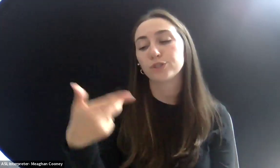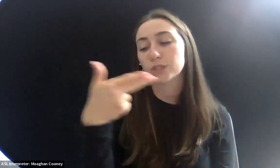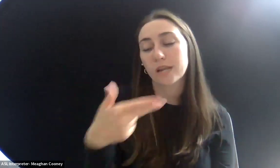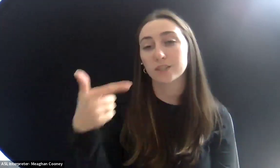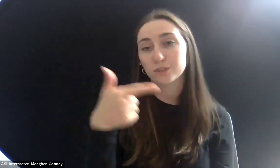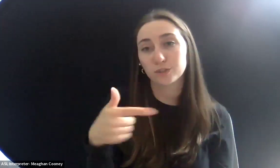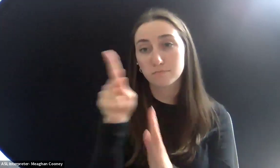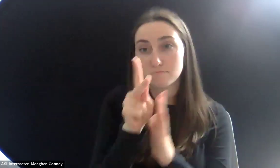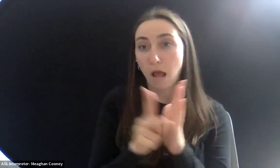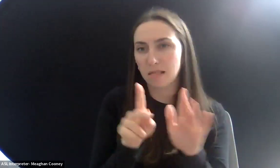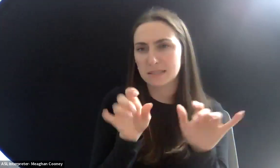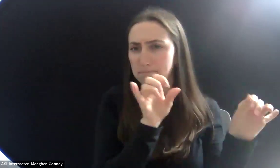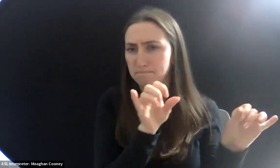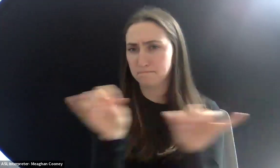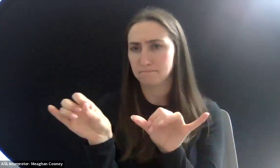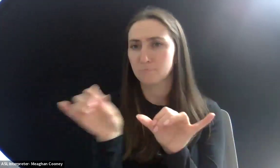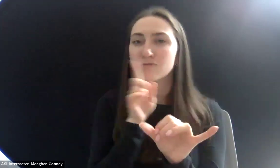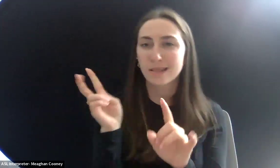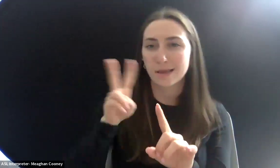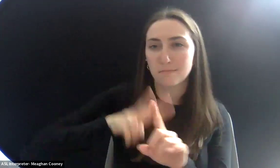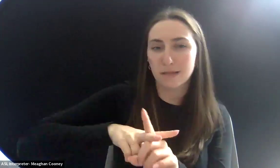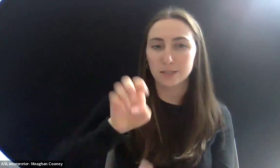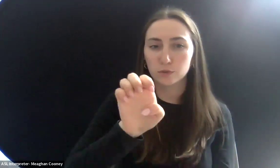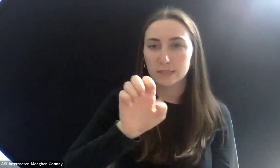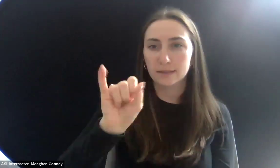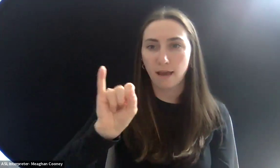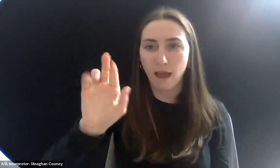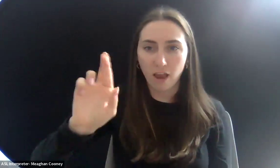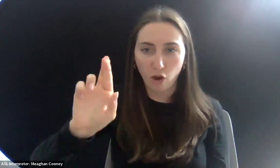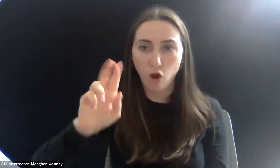applies to so-called EIR projects that are required to